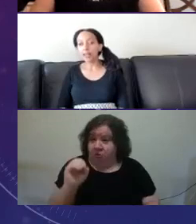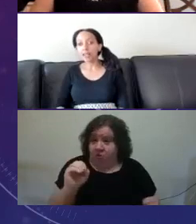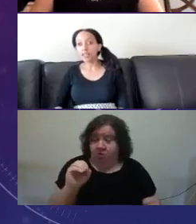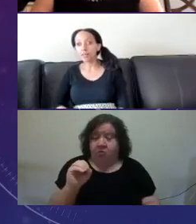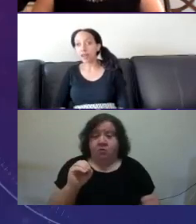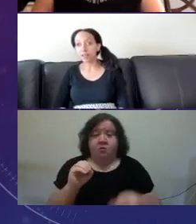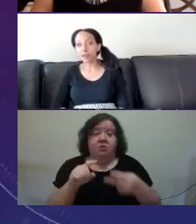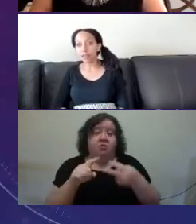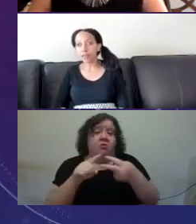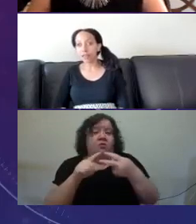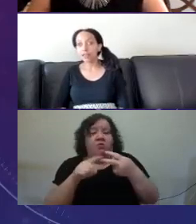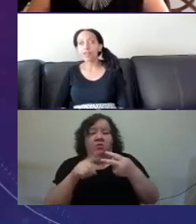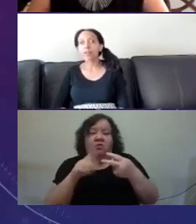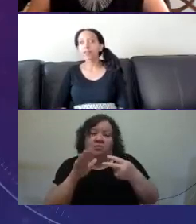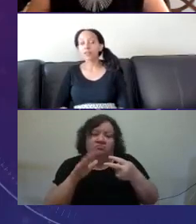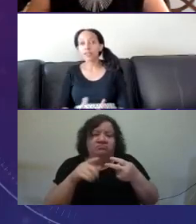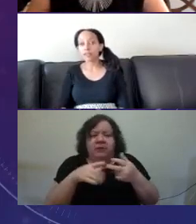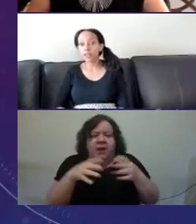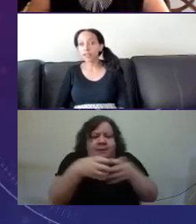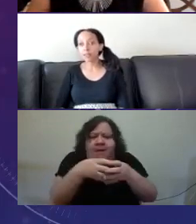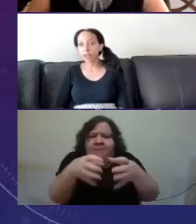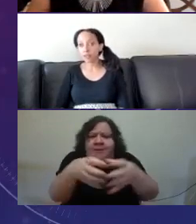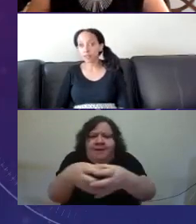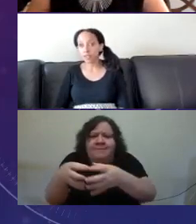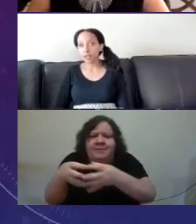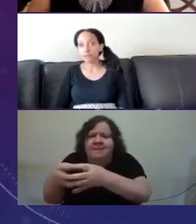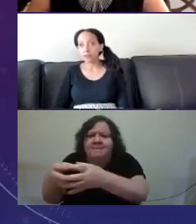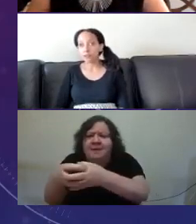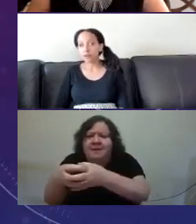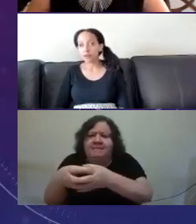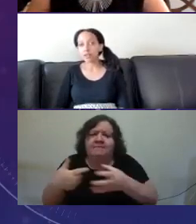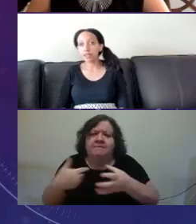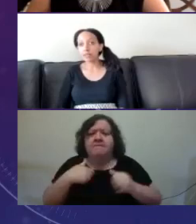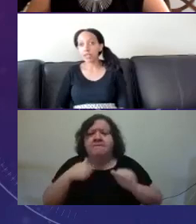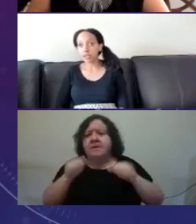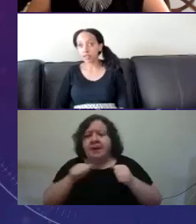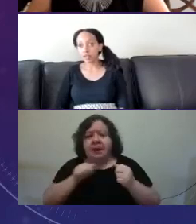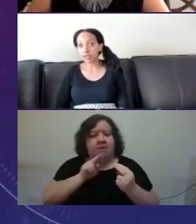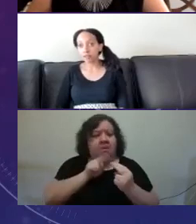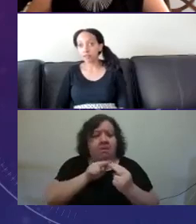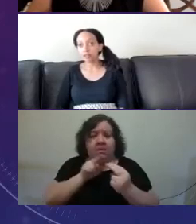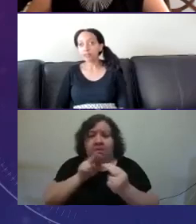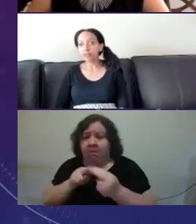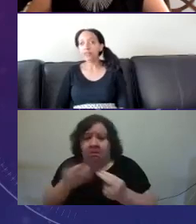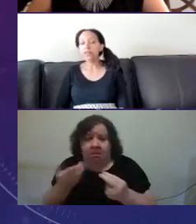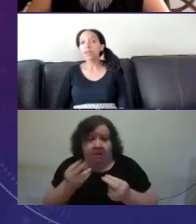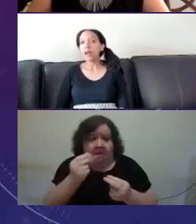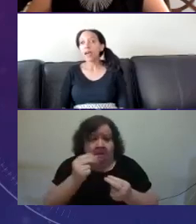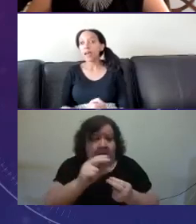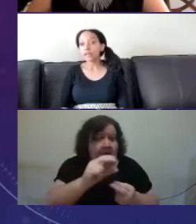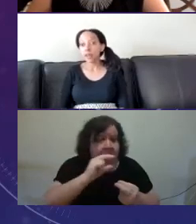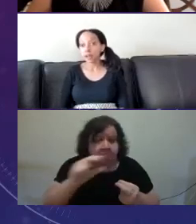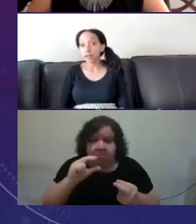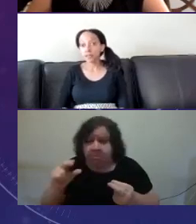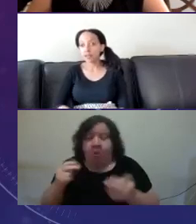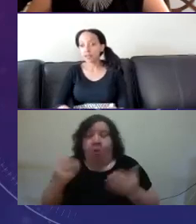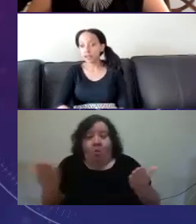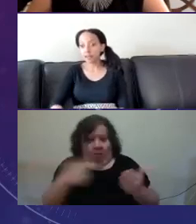the funds or ERISA funds themselves for assistive technology if not if you if if